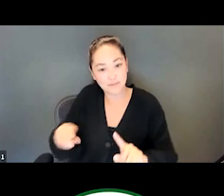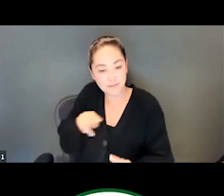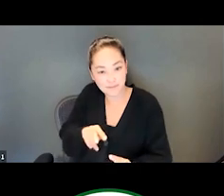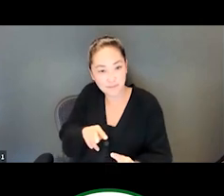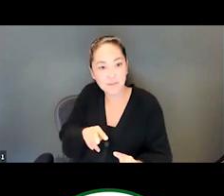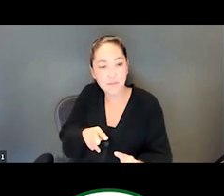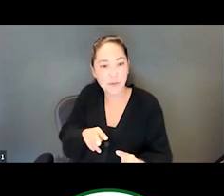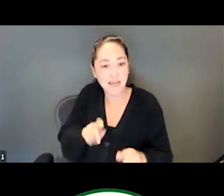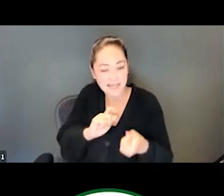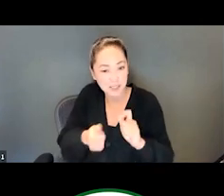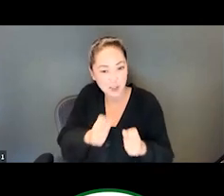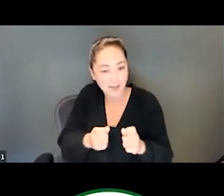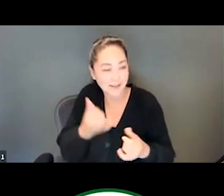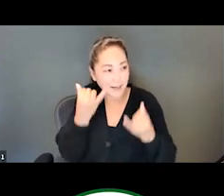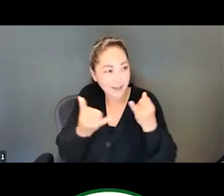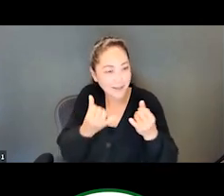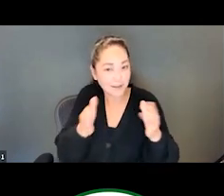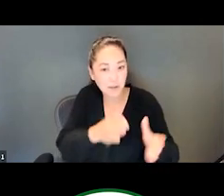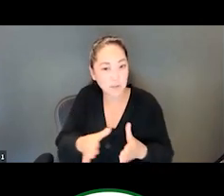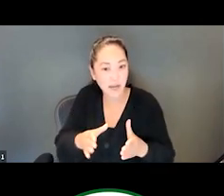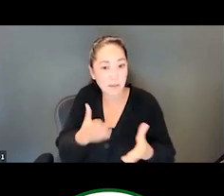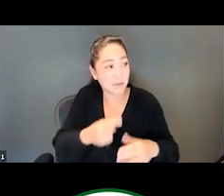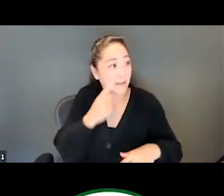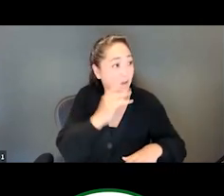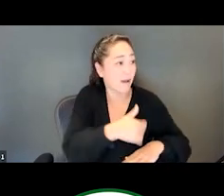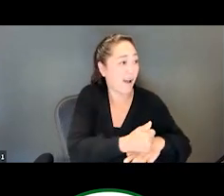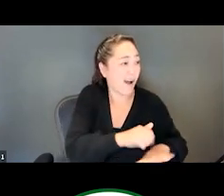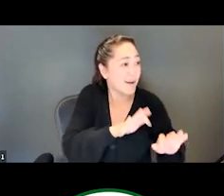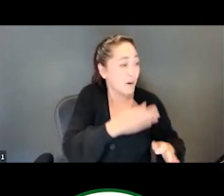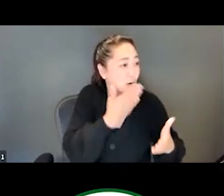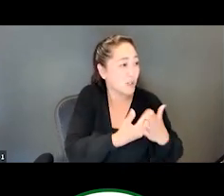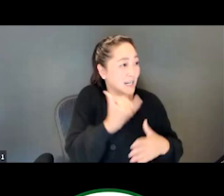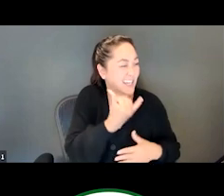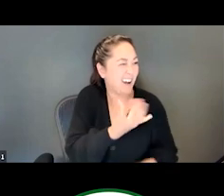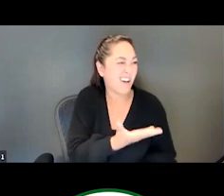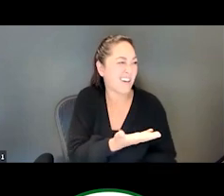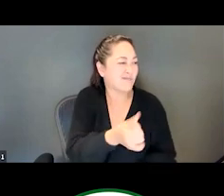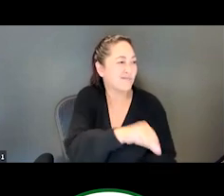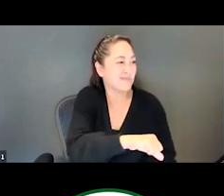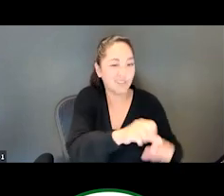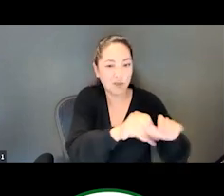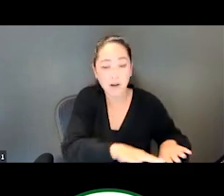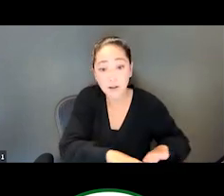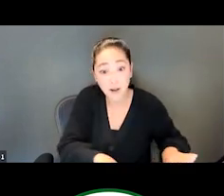And that's a very A very complex conversation, absolutely. And I thank you for sharing that.